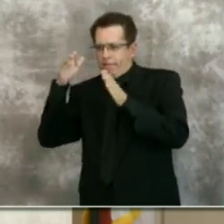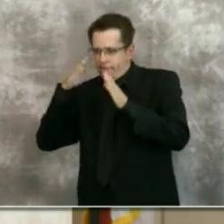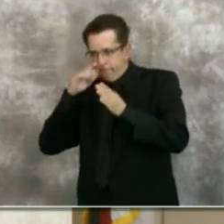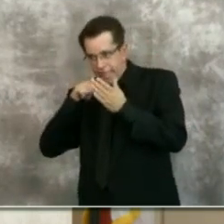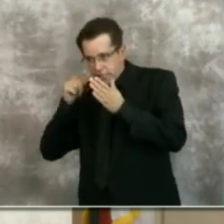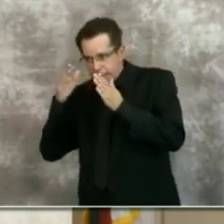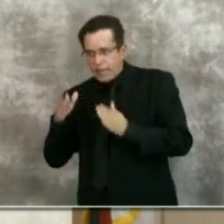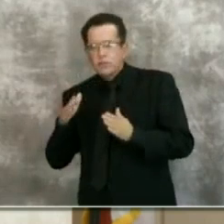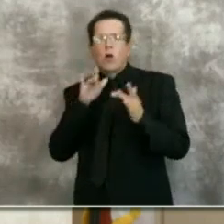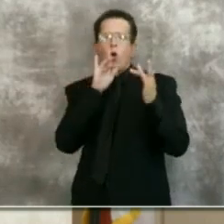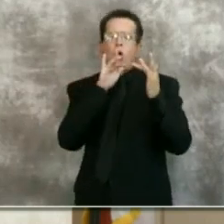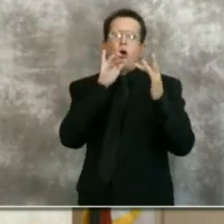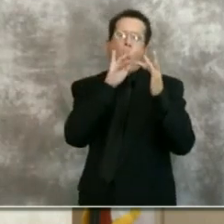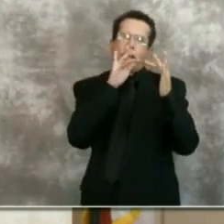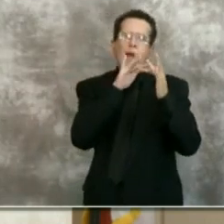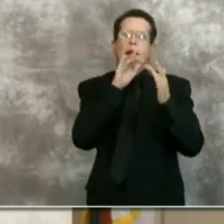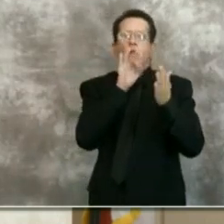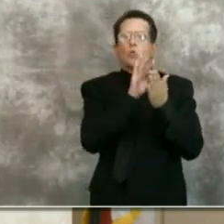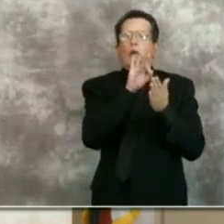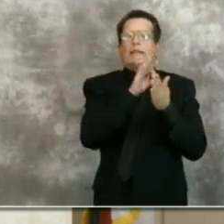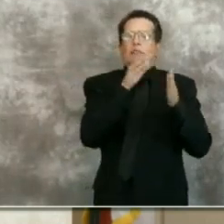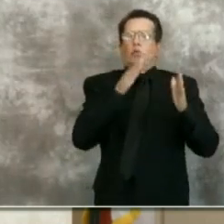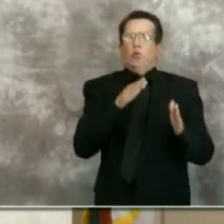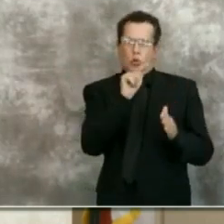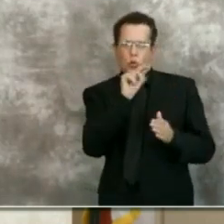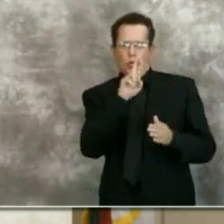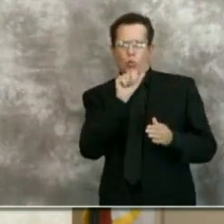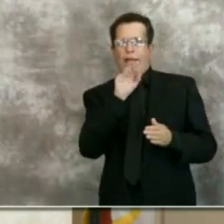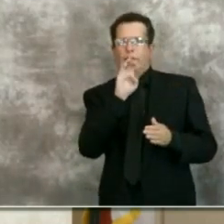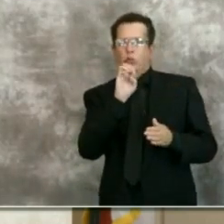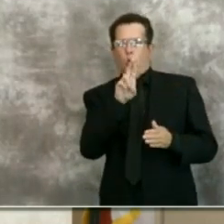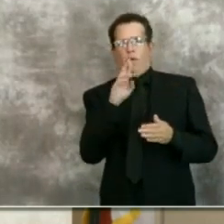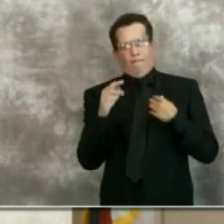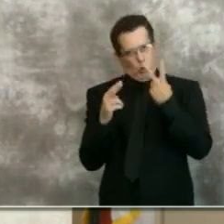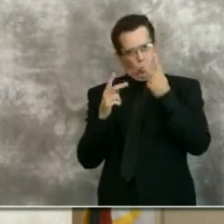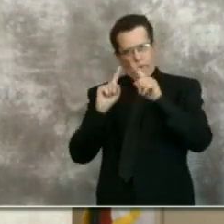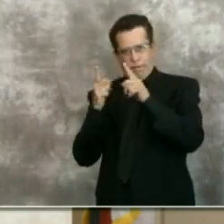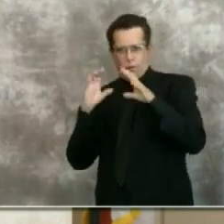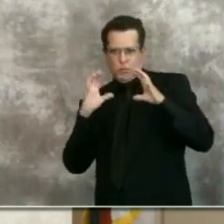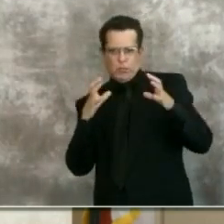DIVISION RIGHT NOW AND THAT IS SPLIT BETWEEN CONTACT TRACERS AND CASE INVESTIGATORS AND IT